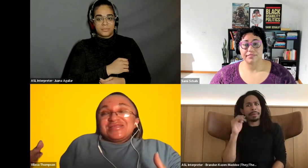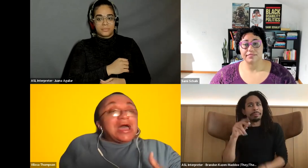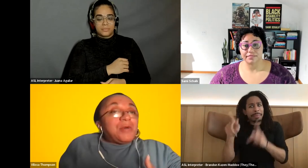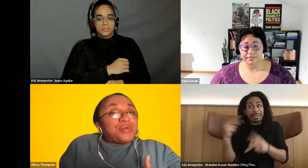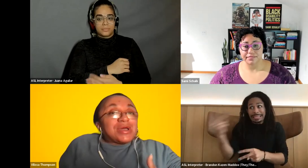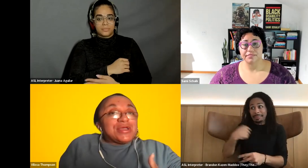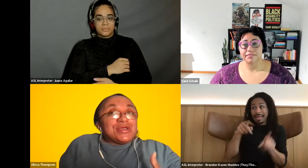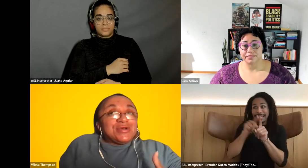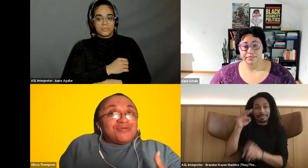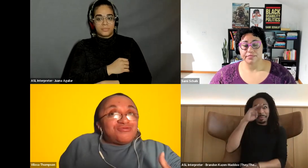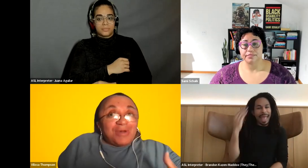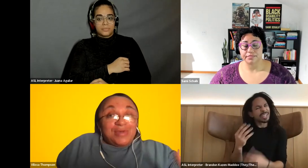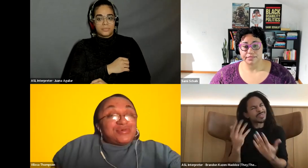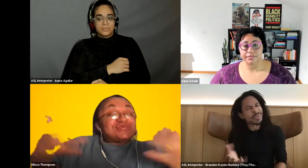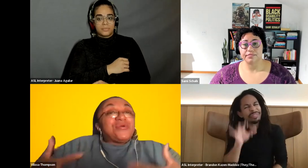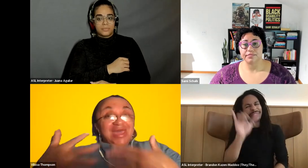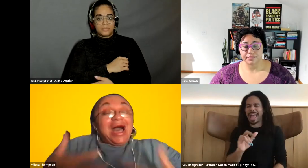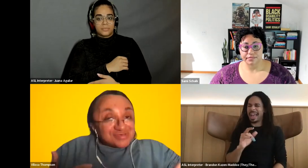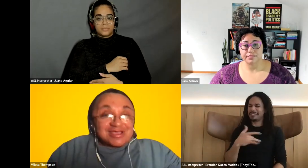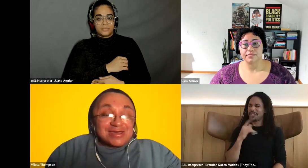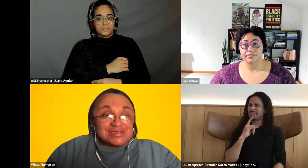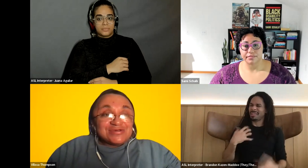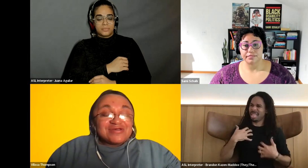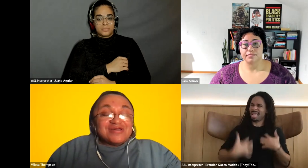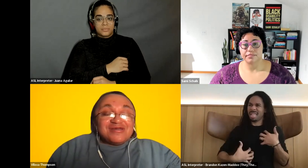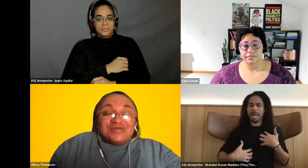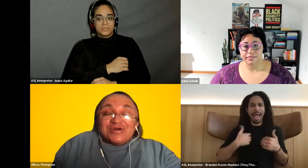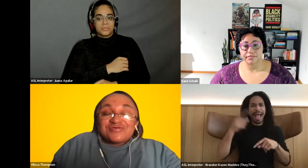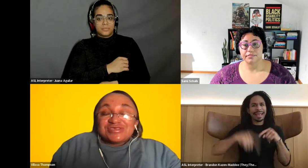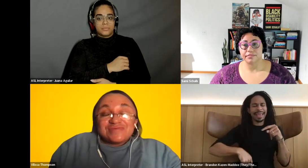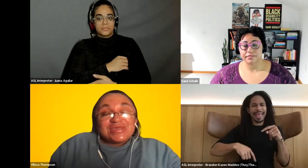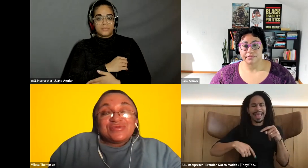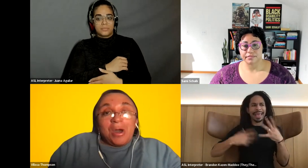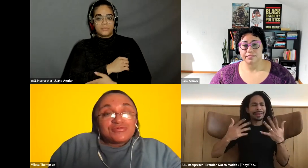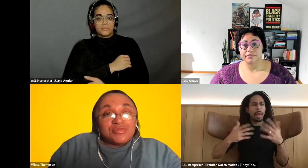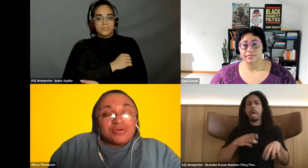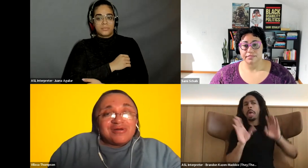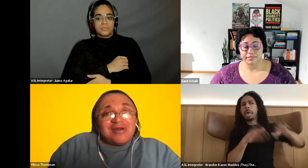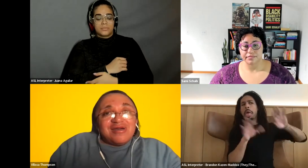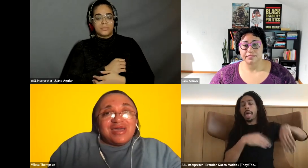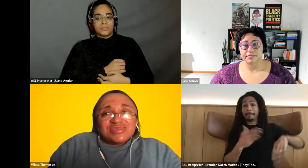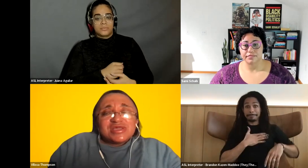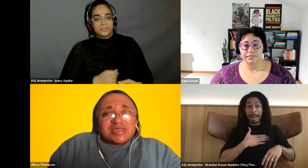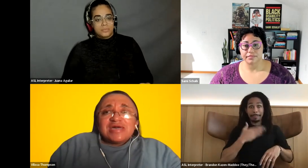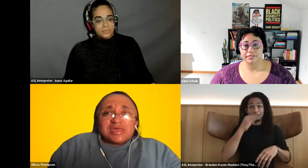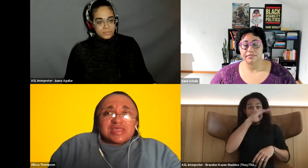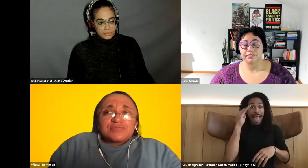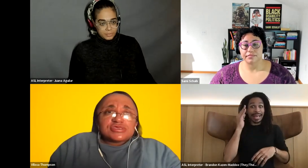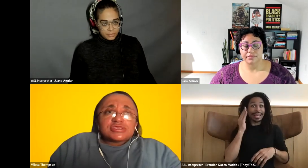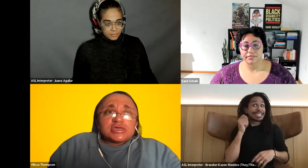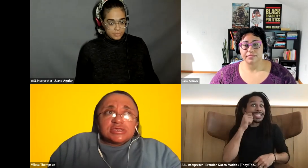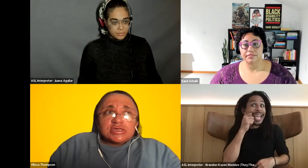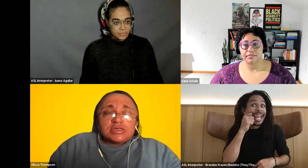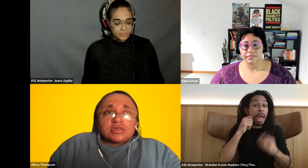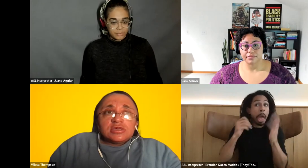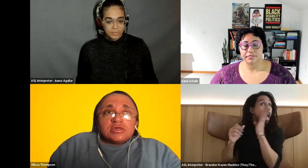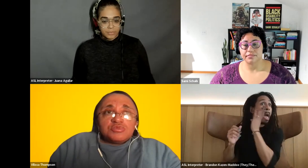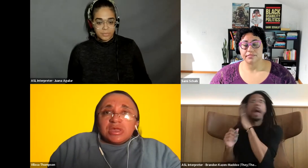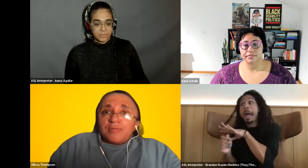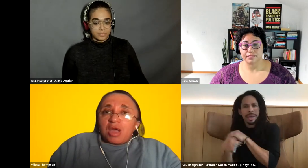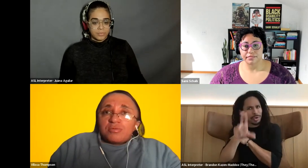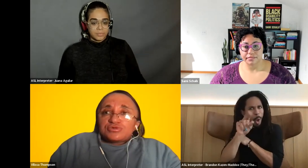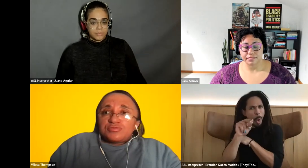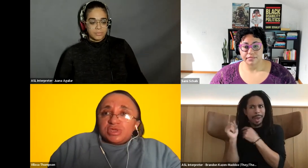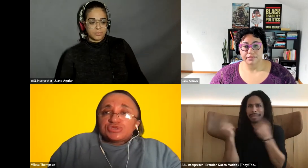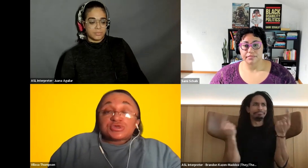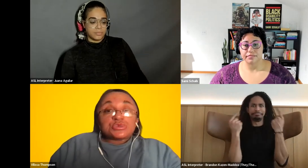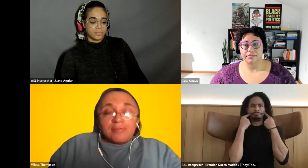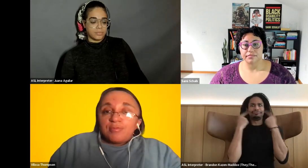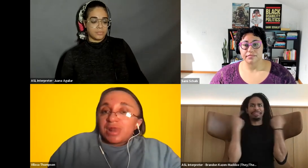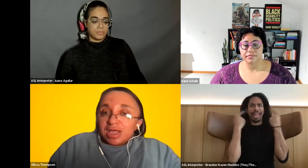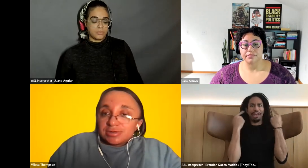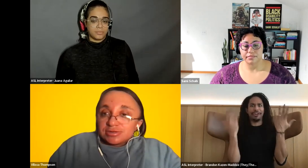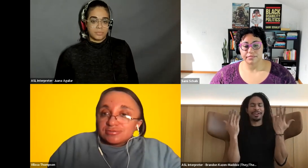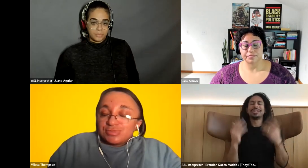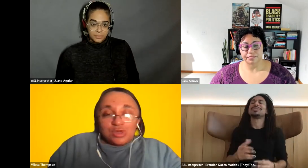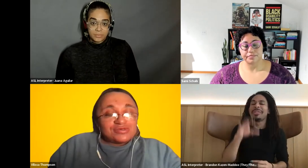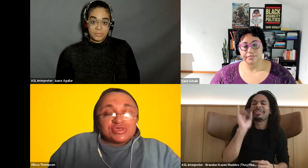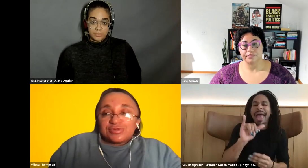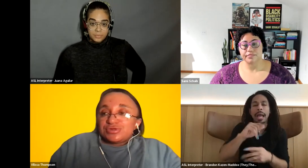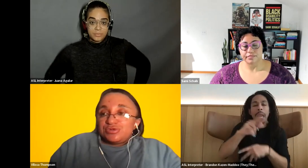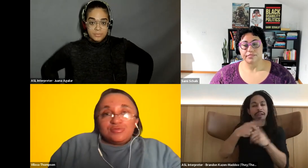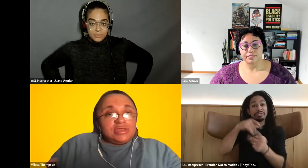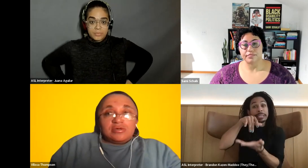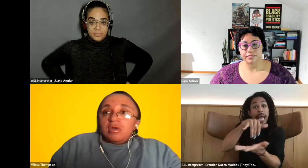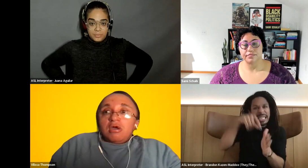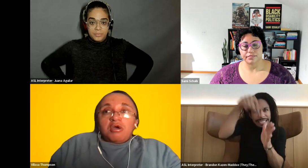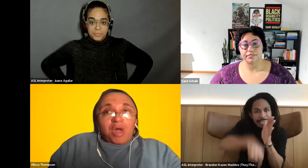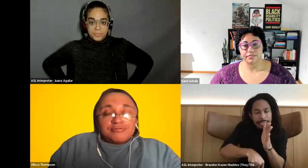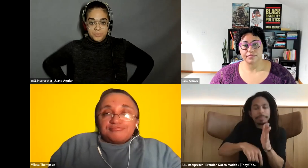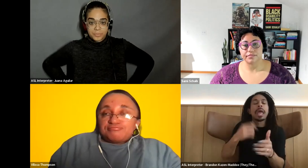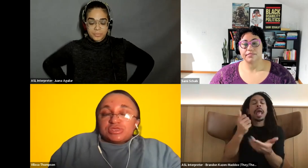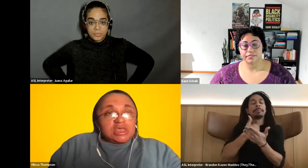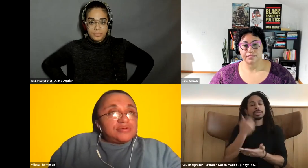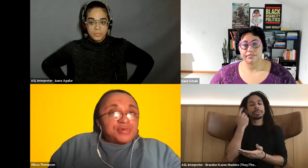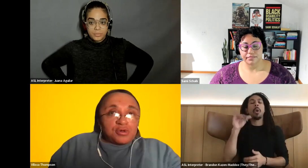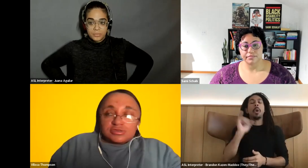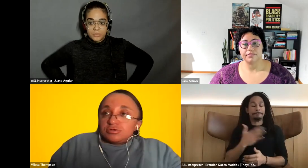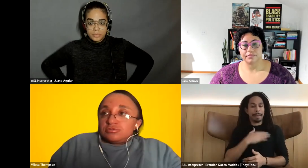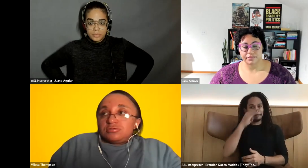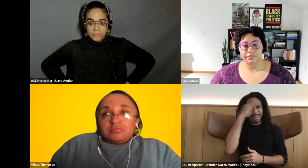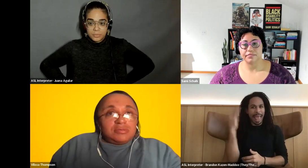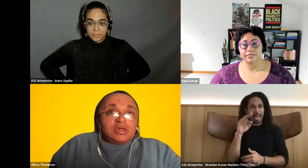Vilissa Thompson: downplay what people see on the outside here, you know, just to make you comfortable, and I think that having that type of studying really empower me to be secure in my blackness, you know, similar to you, you meeting white, disabled folks who